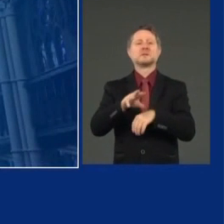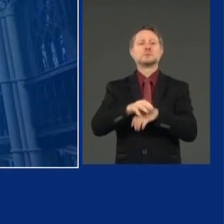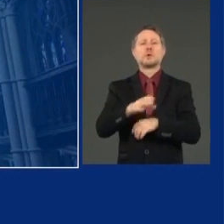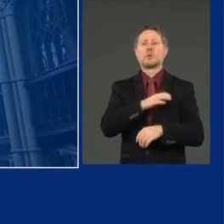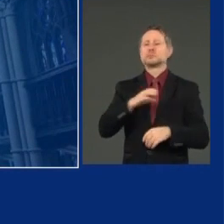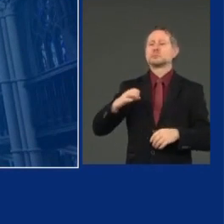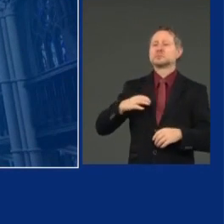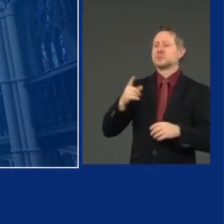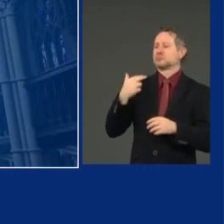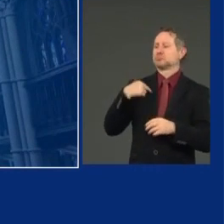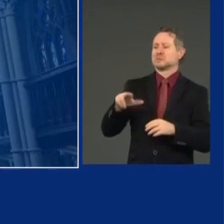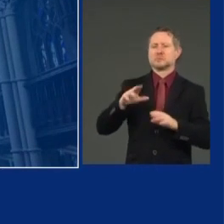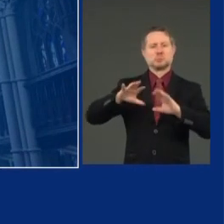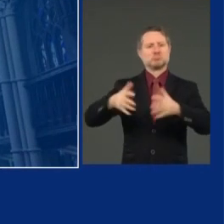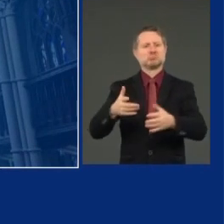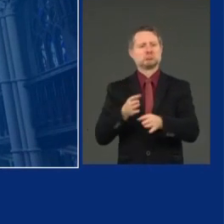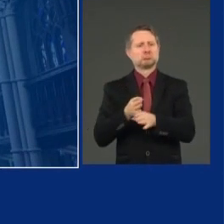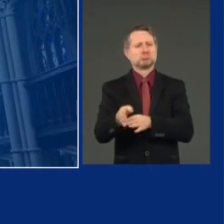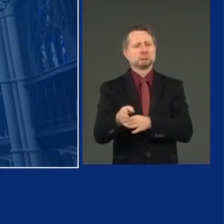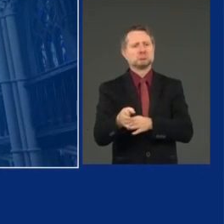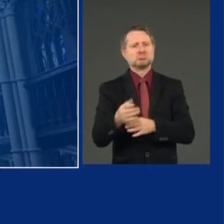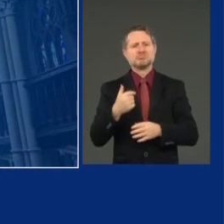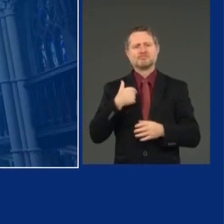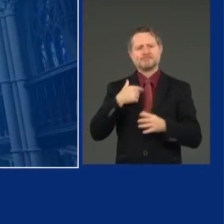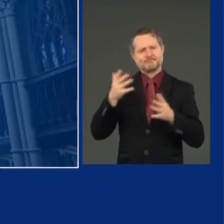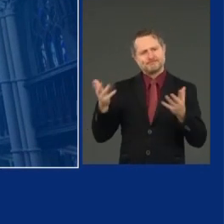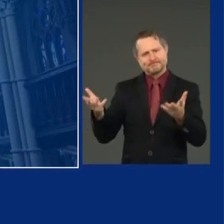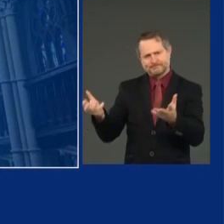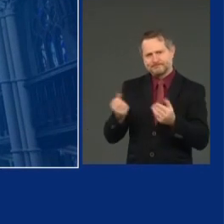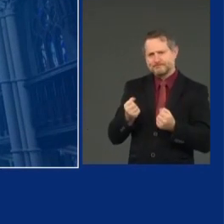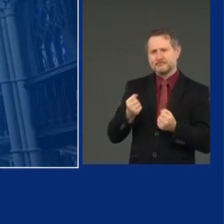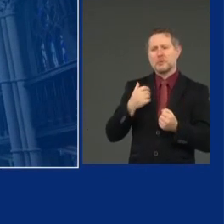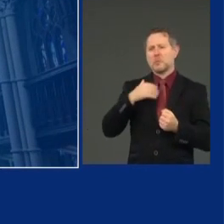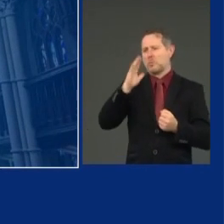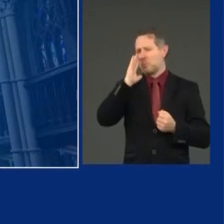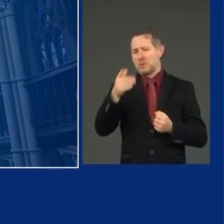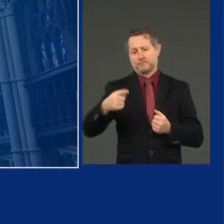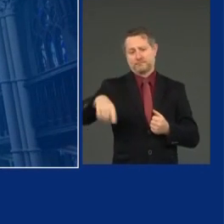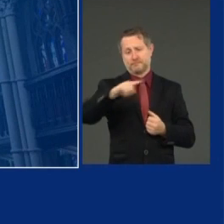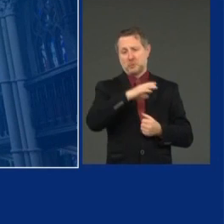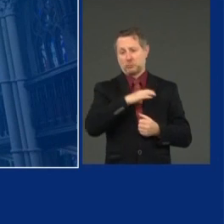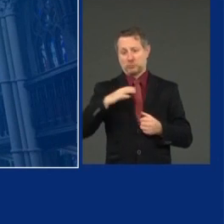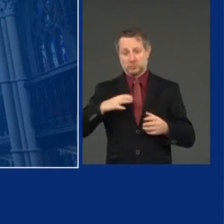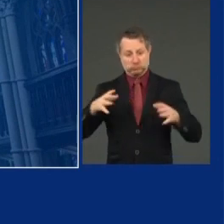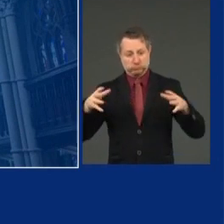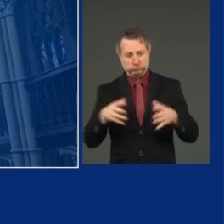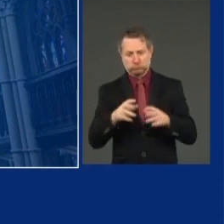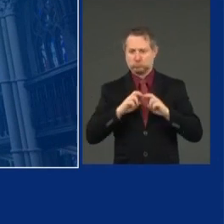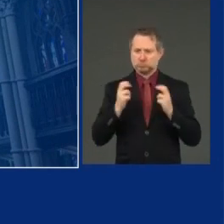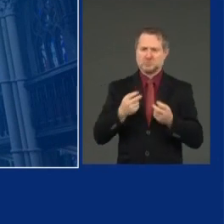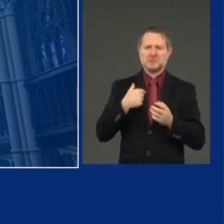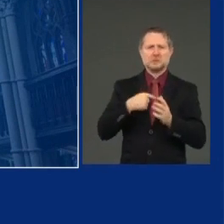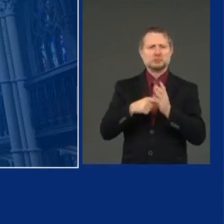BUT WE'RE GOING TO BE WORKING WITH OUR INTERFAITH ADVISORY